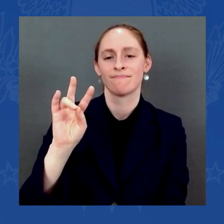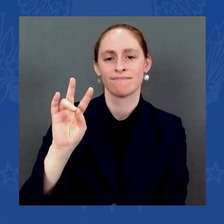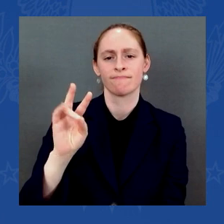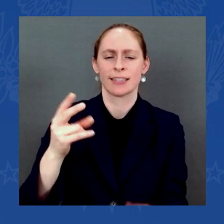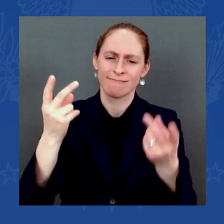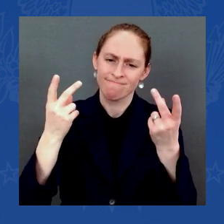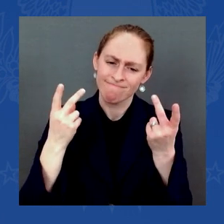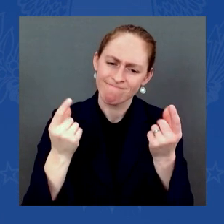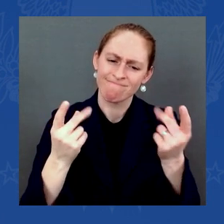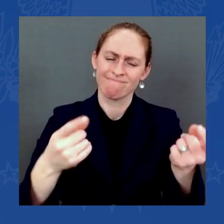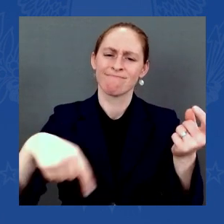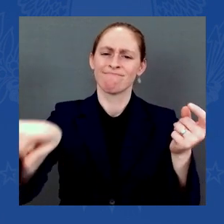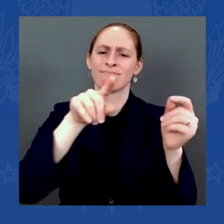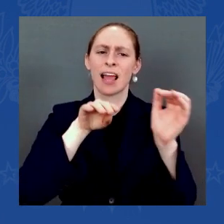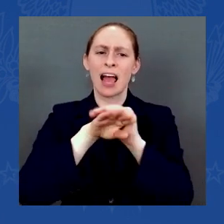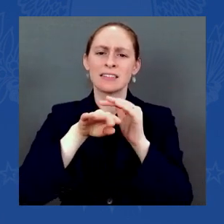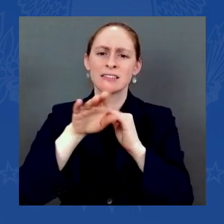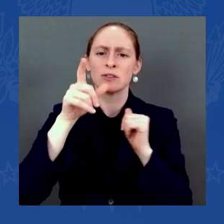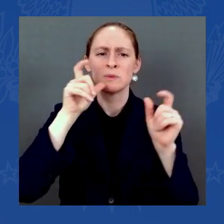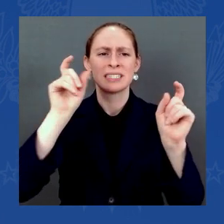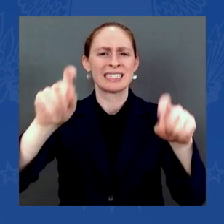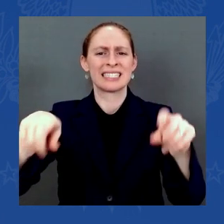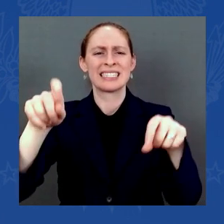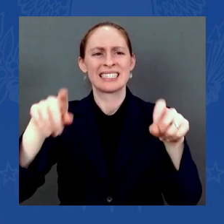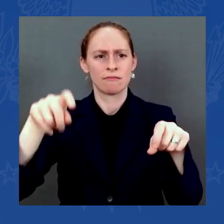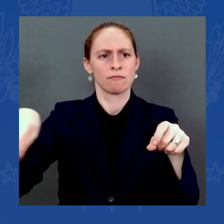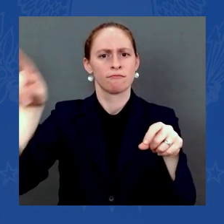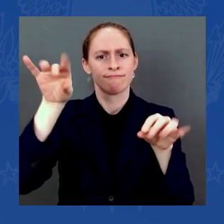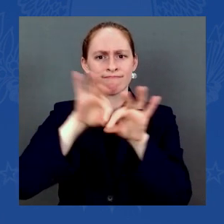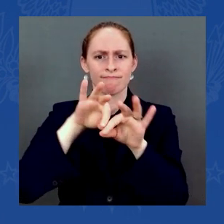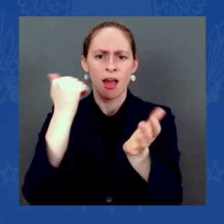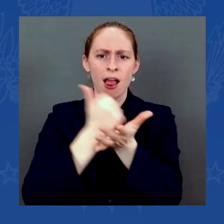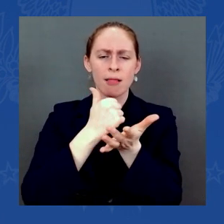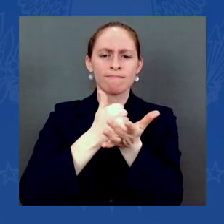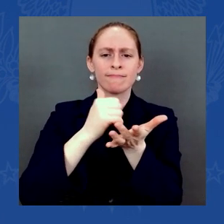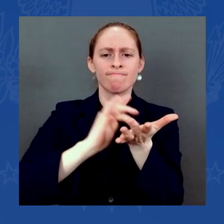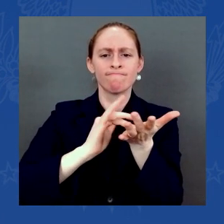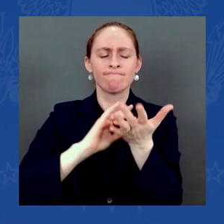God willing, we're going to make real progress. Again, thank you all.